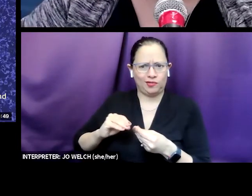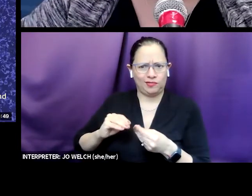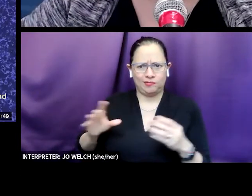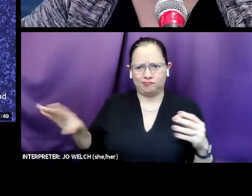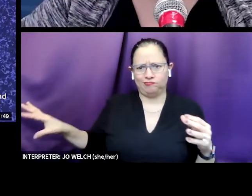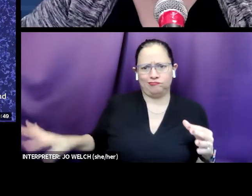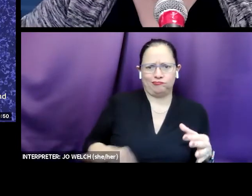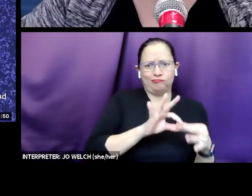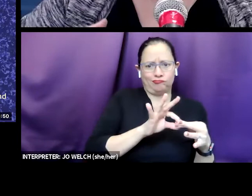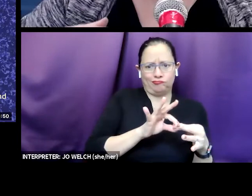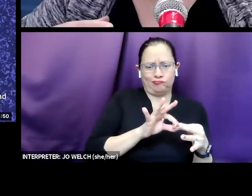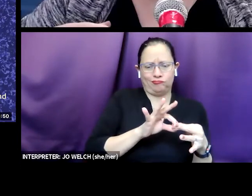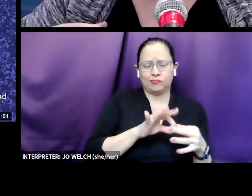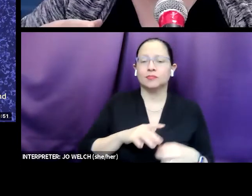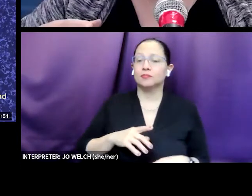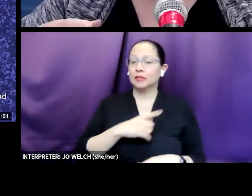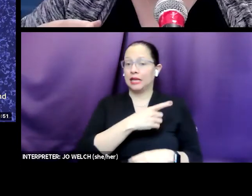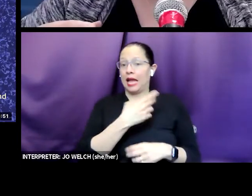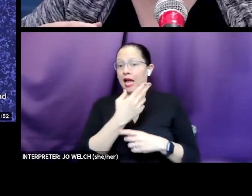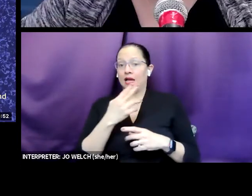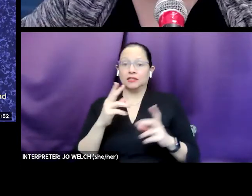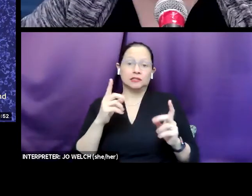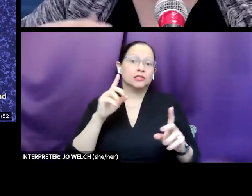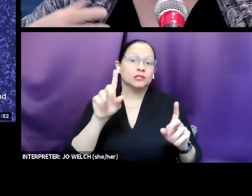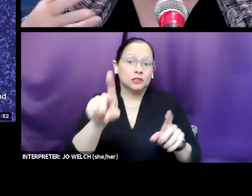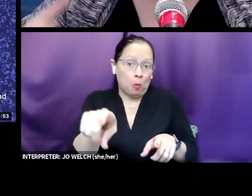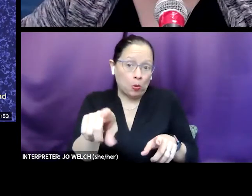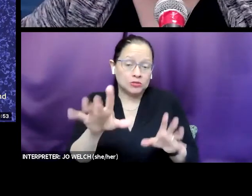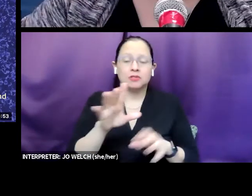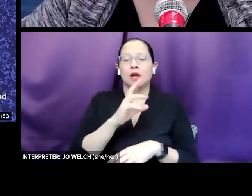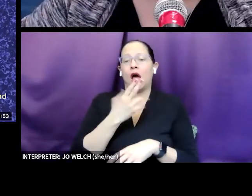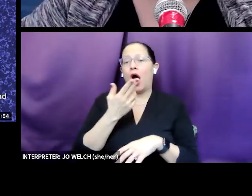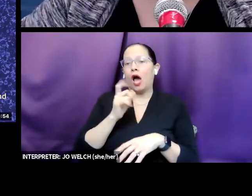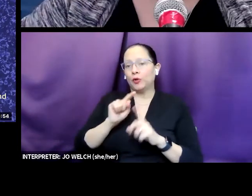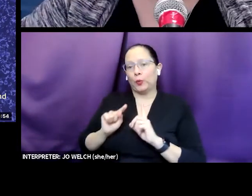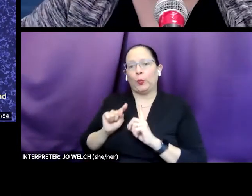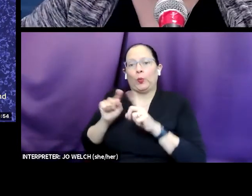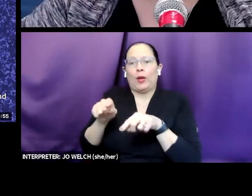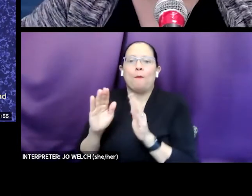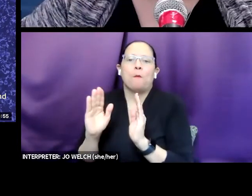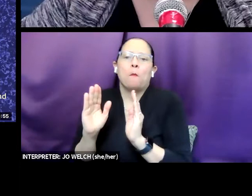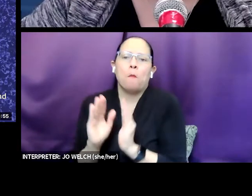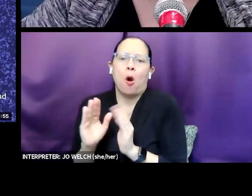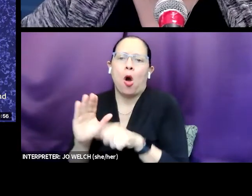and that he was going to pay like $85 to have the hard drive.